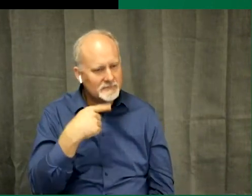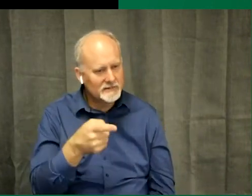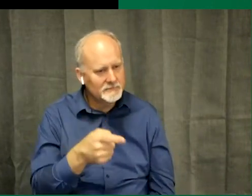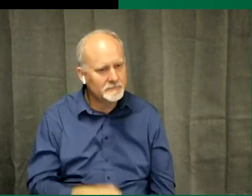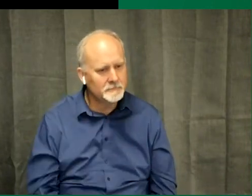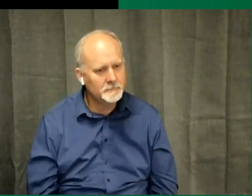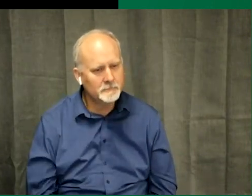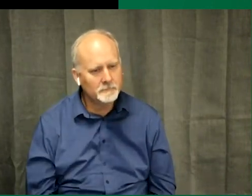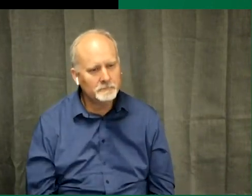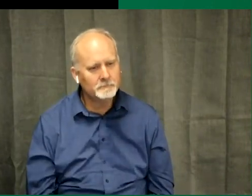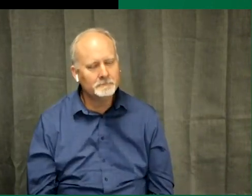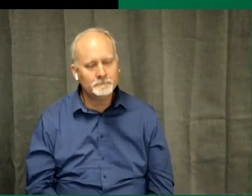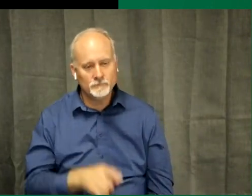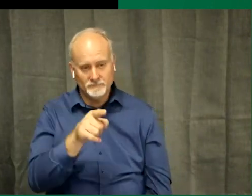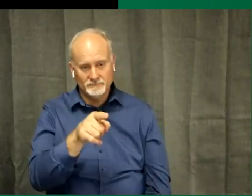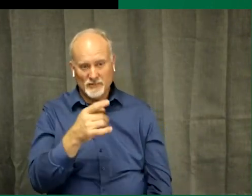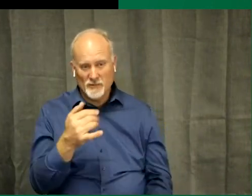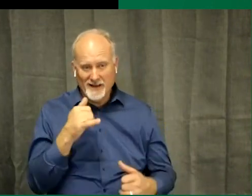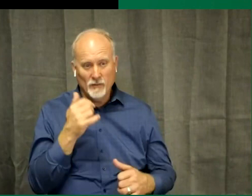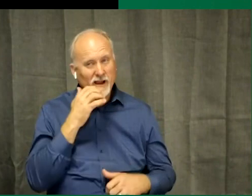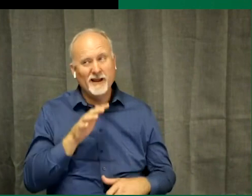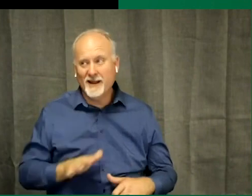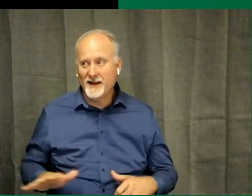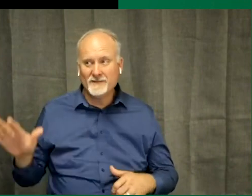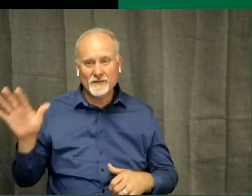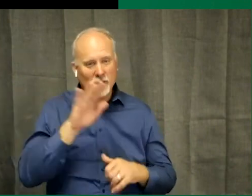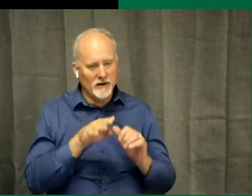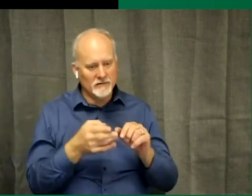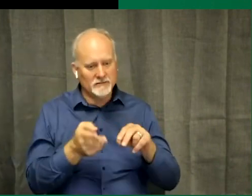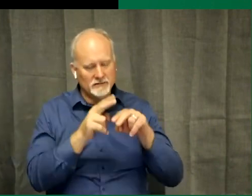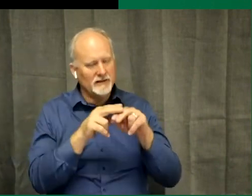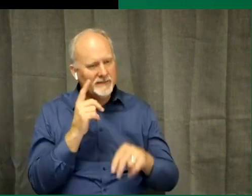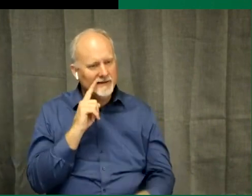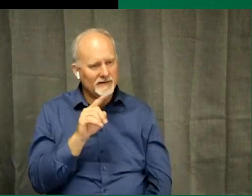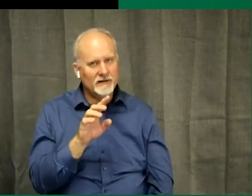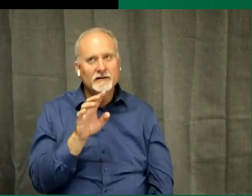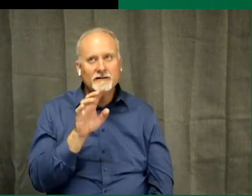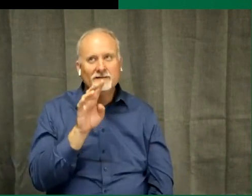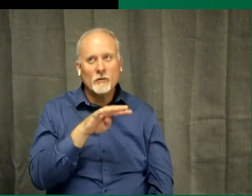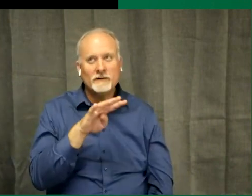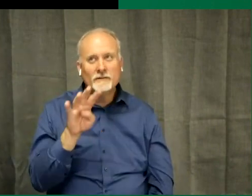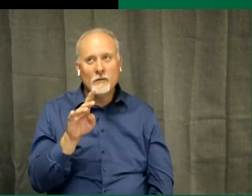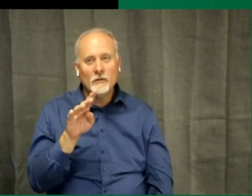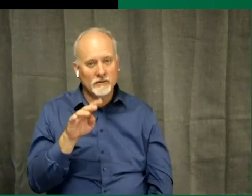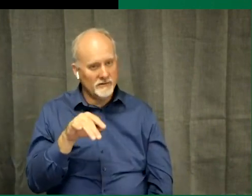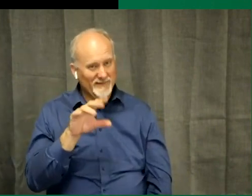as i mentioned the cases are going up everywhere i think 44 of the 50 states are having important